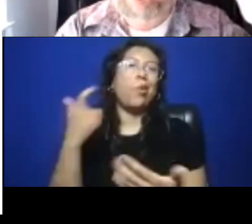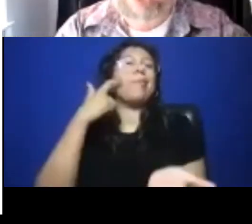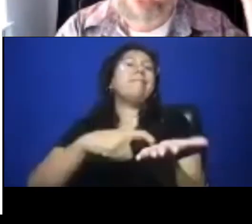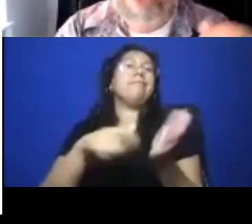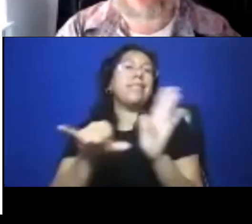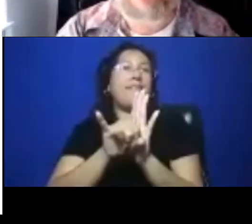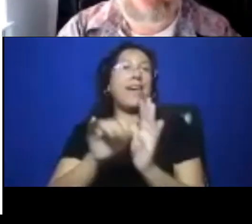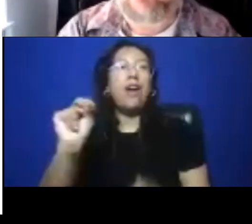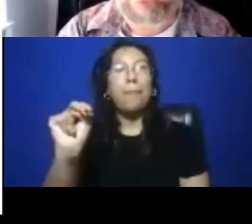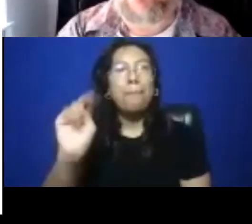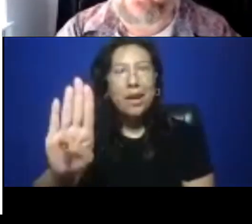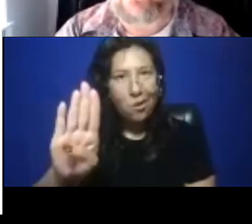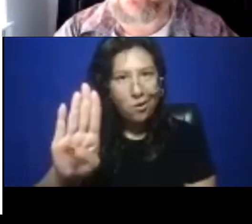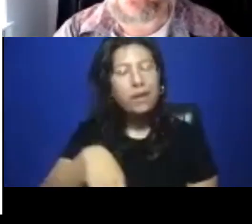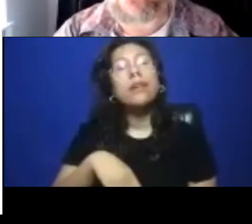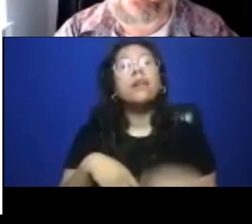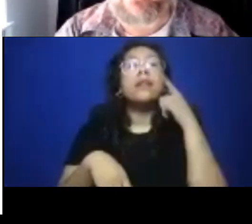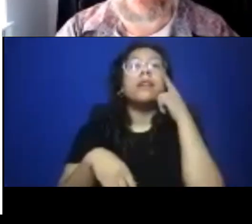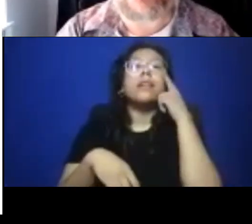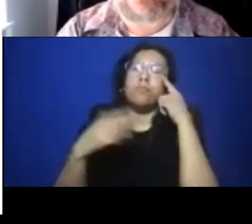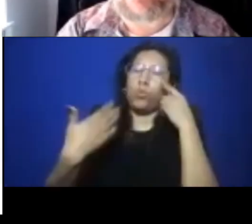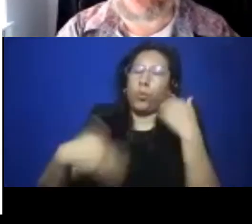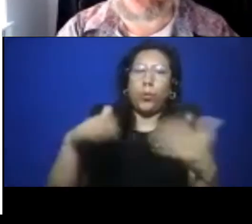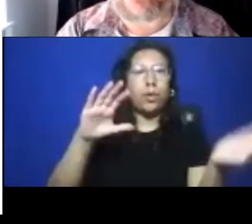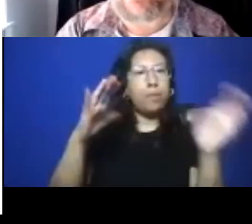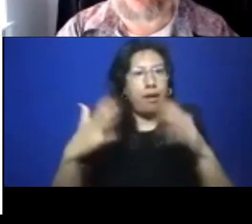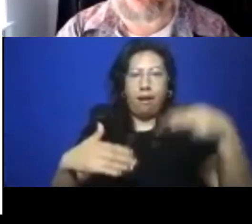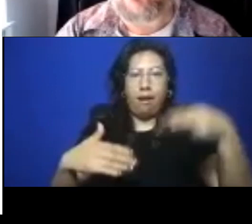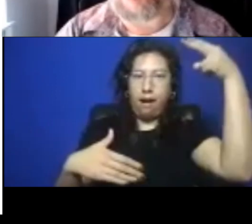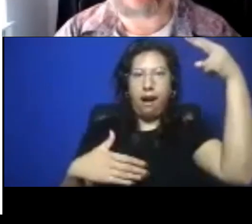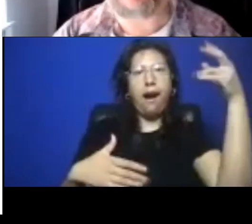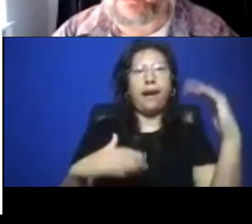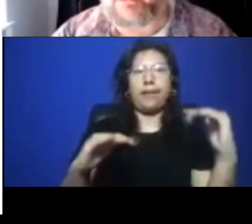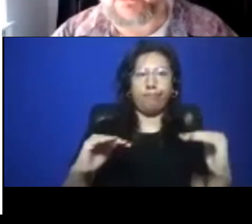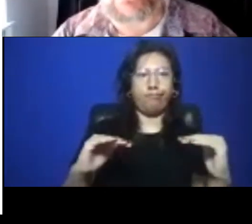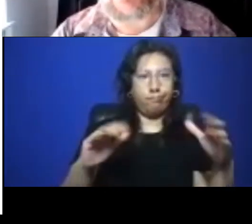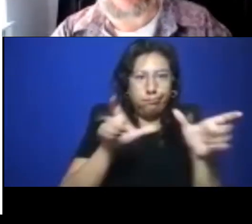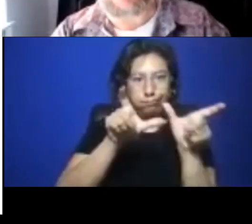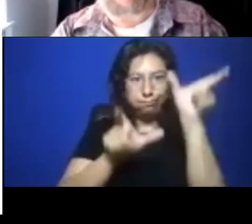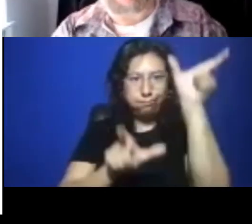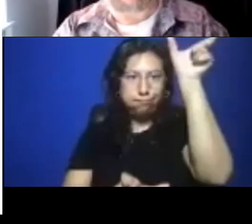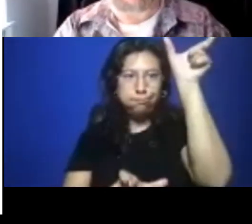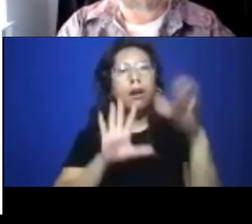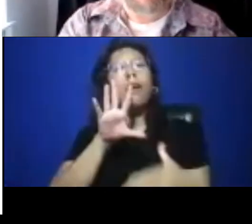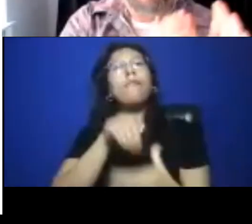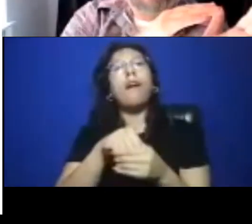were the highest level of those who experienced nonsuicidal or engaged in non-suicidal self-injury.